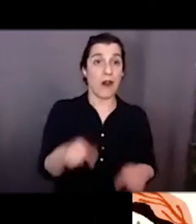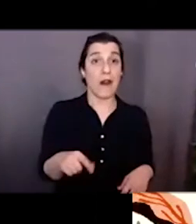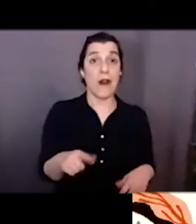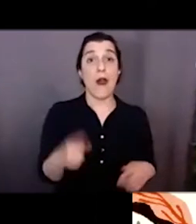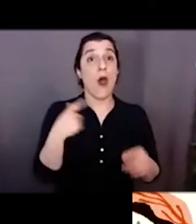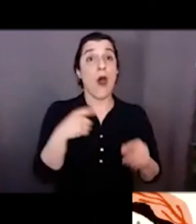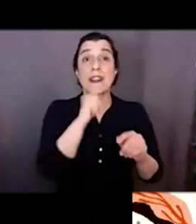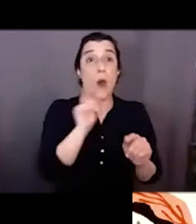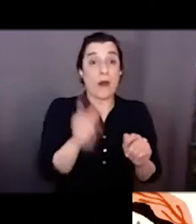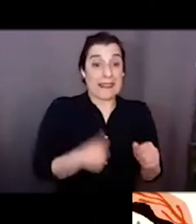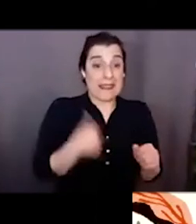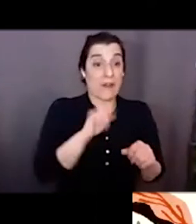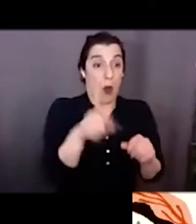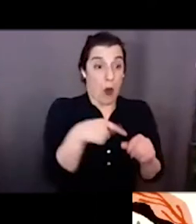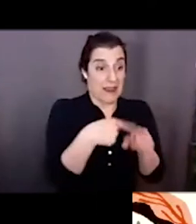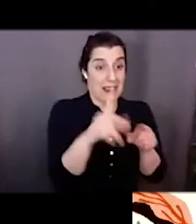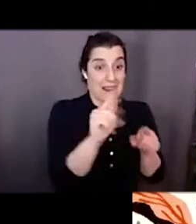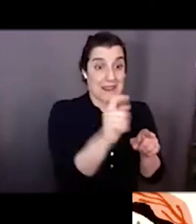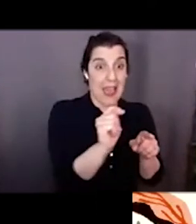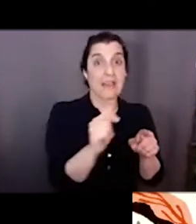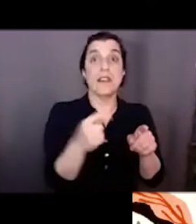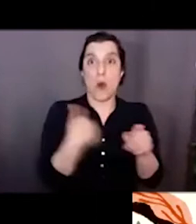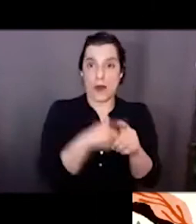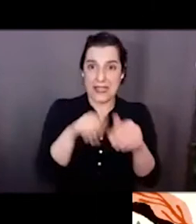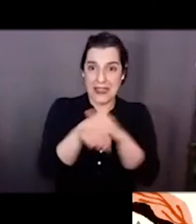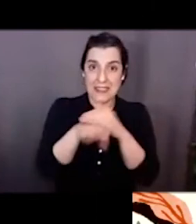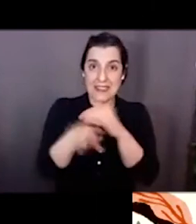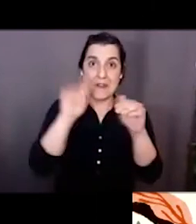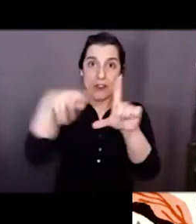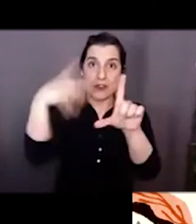We need access to charts and infographics and largely that access is missing.